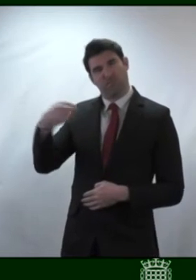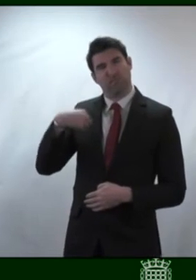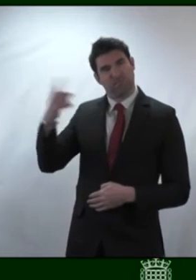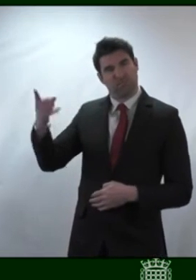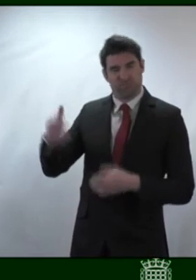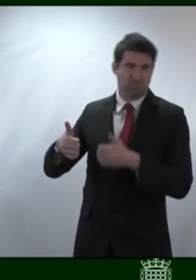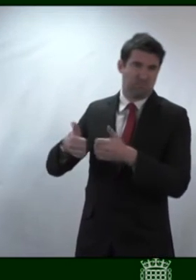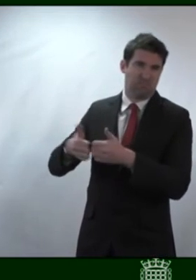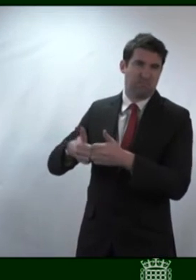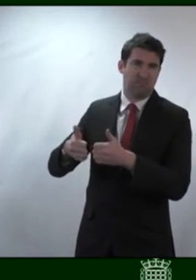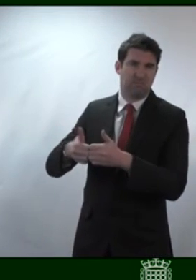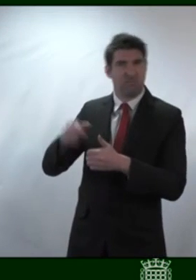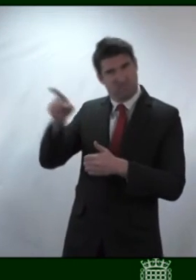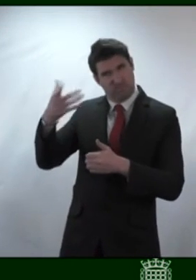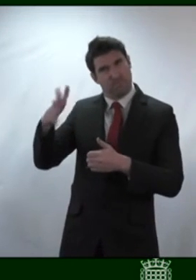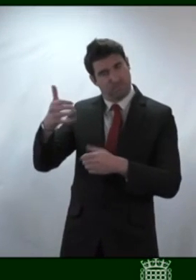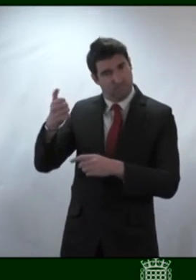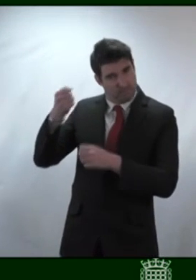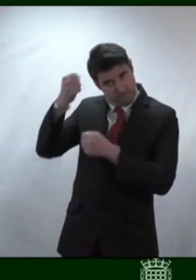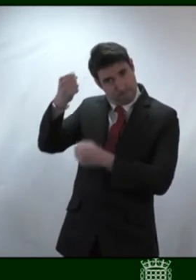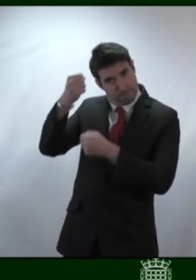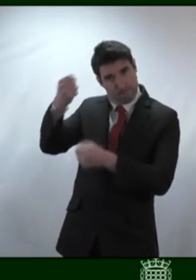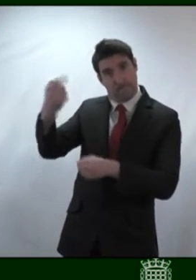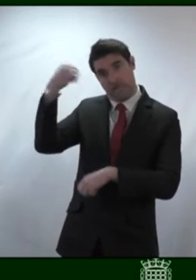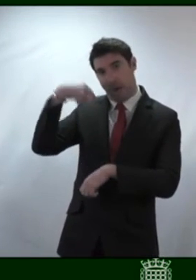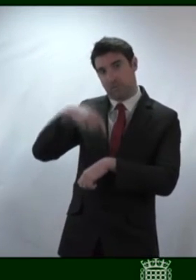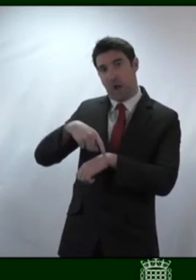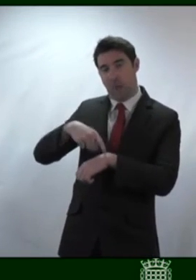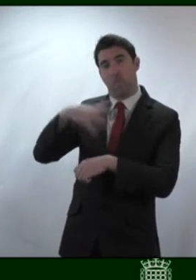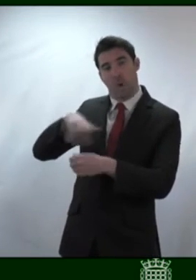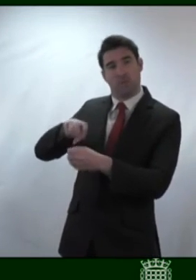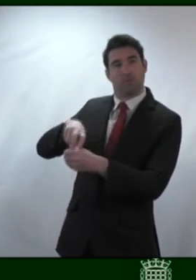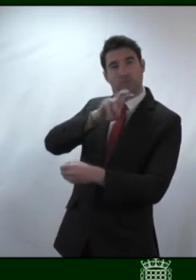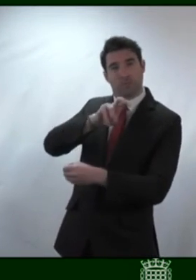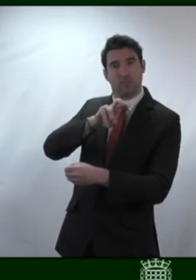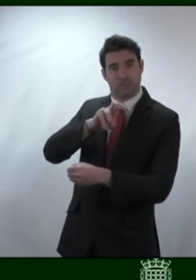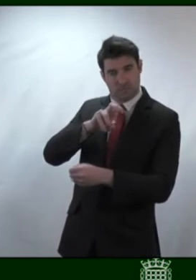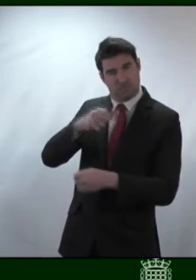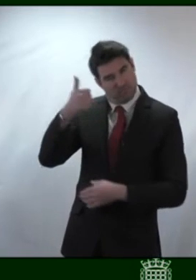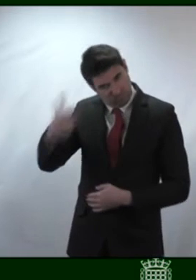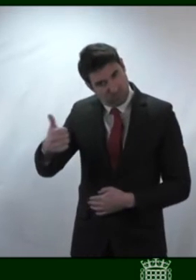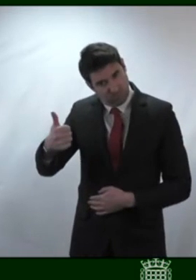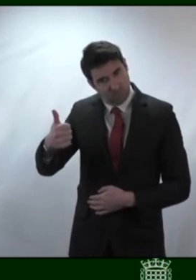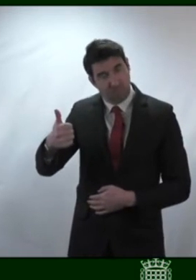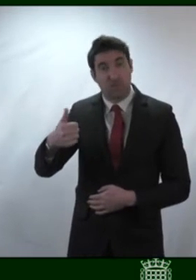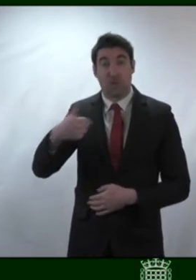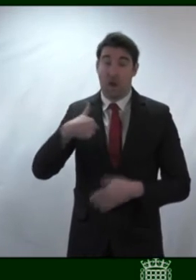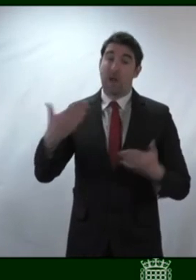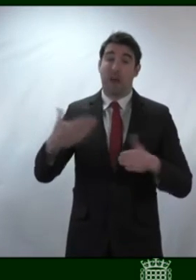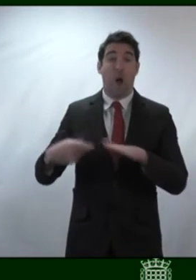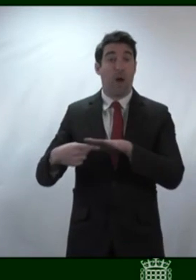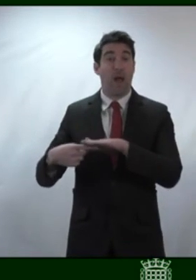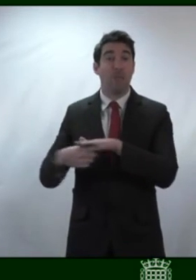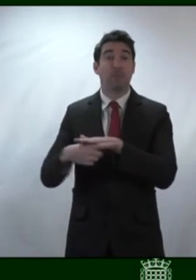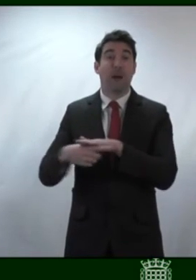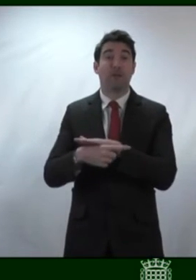only set up a points-based immigration system, taking back control of our borders, but we will